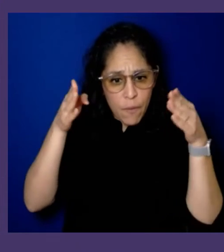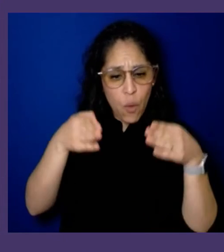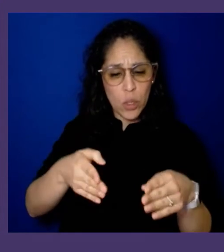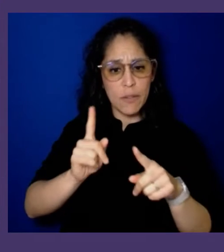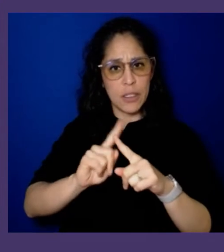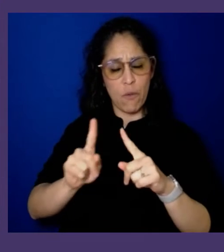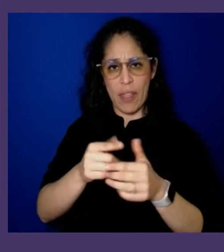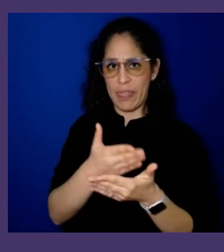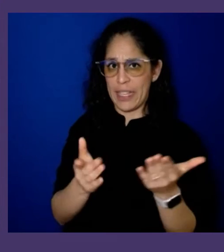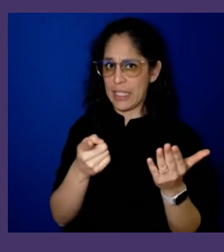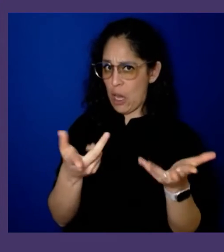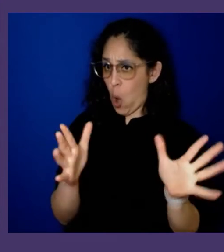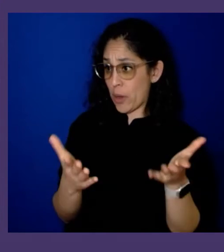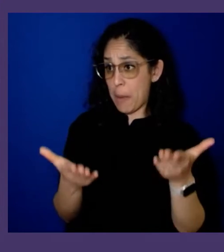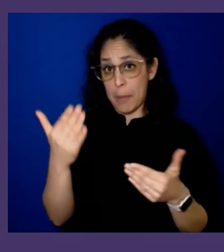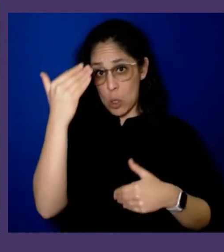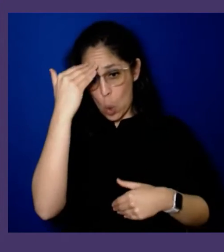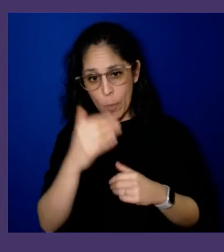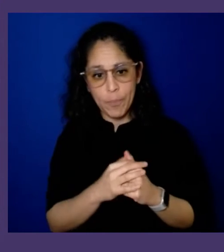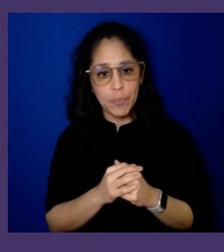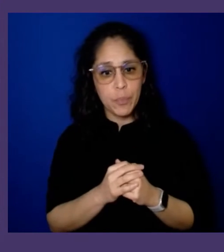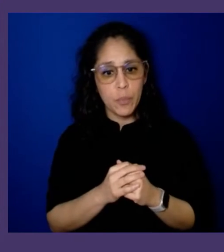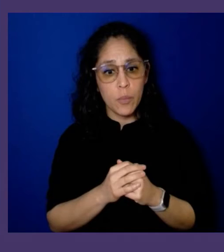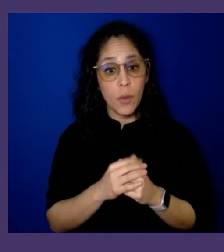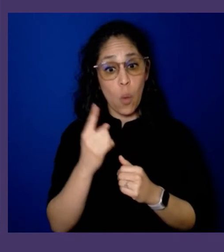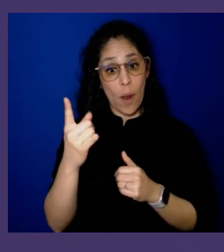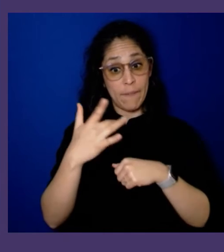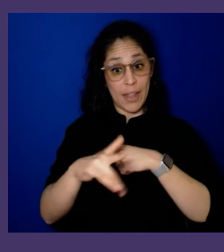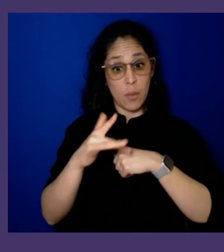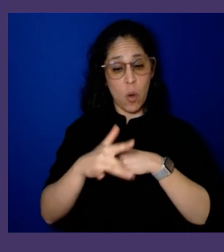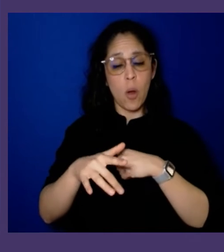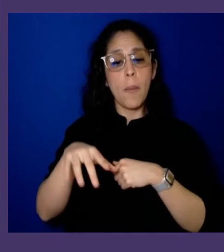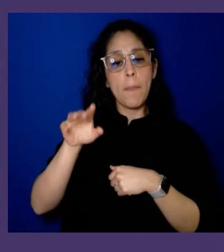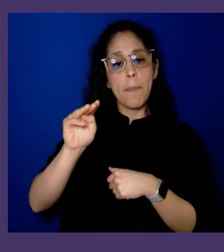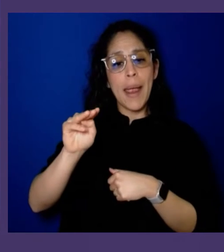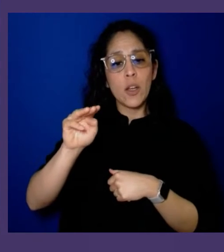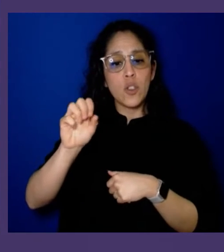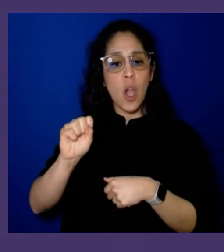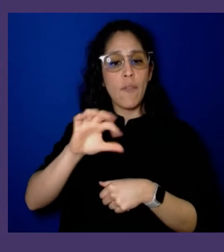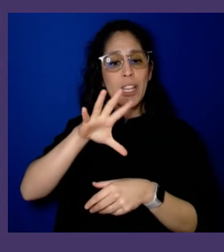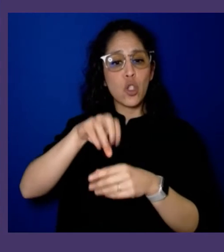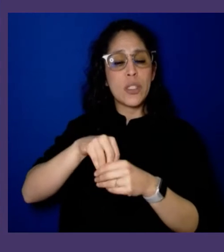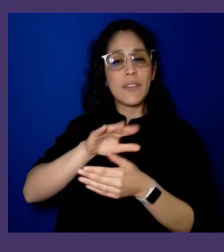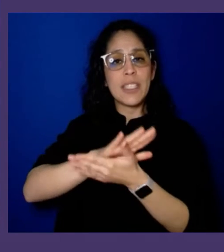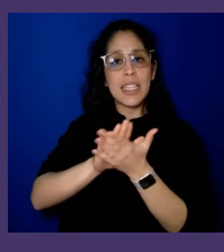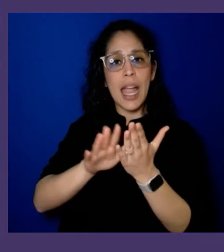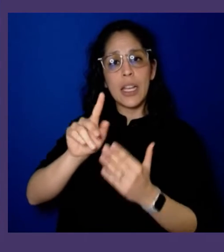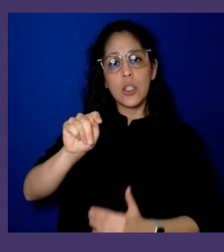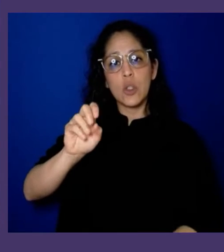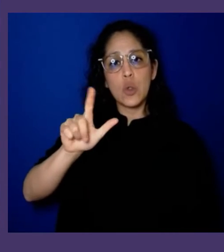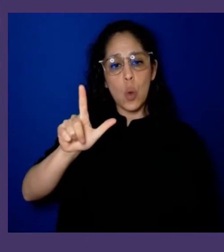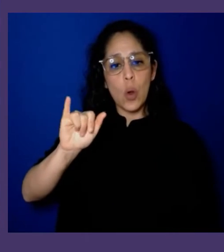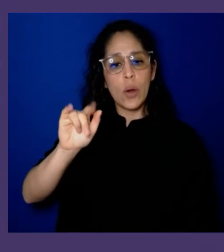Microsoft is the Inclusive Design Toolkit. It's an incredible collection of work that I'm sure many of the attendees here at the Ability Summit